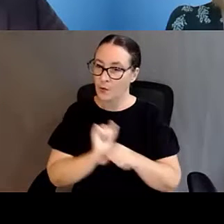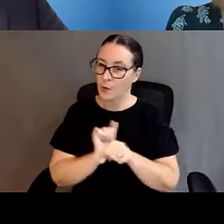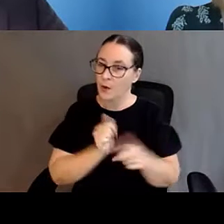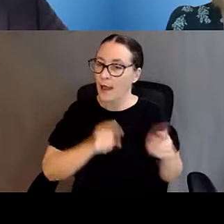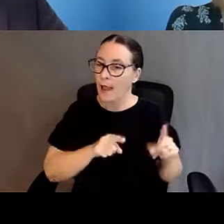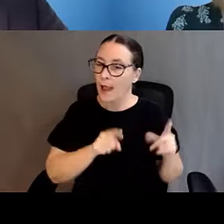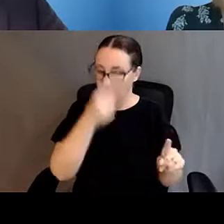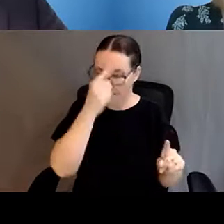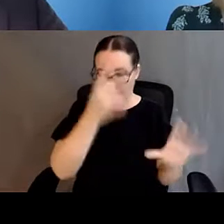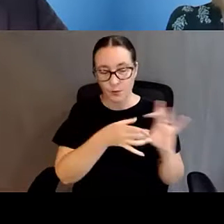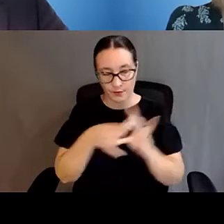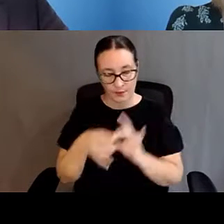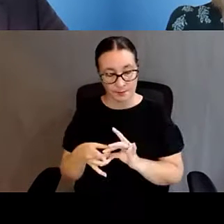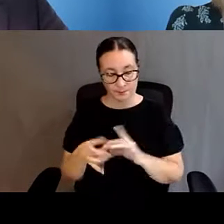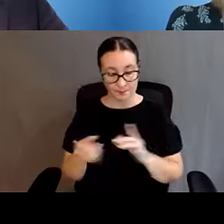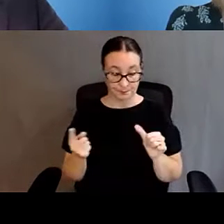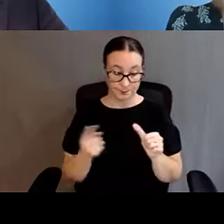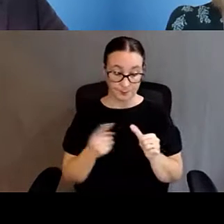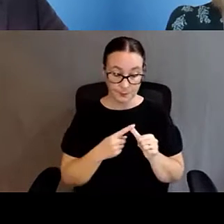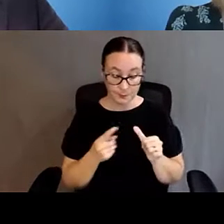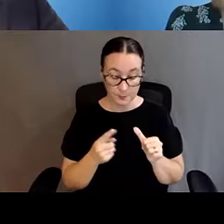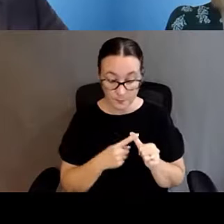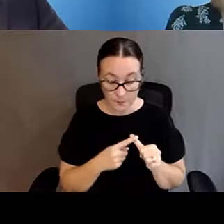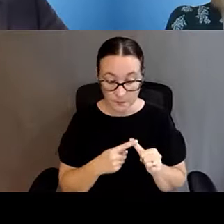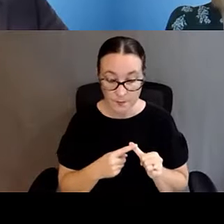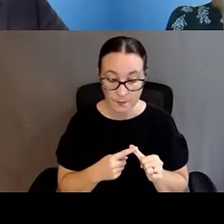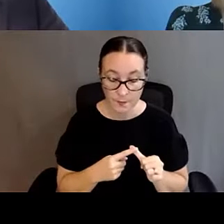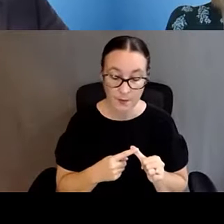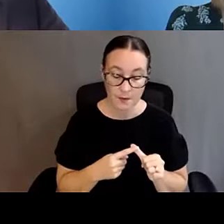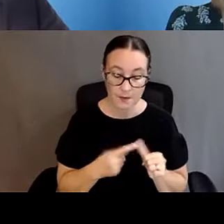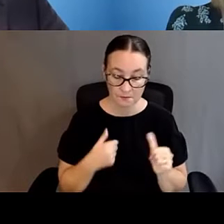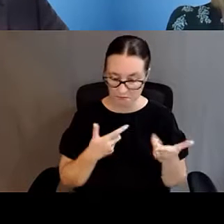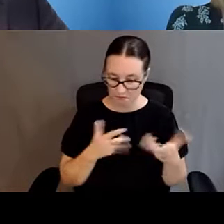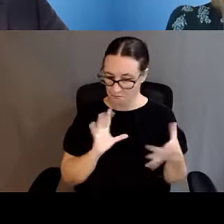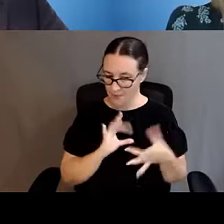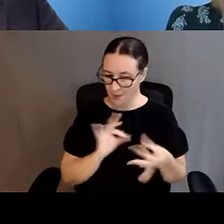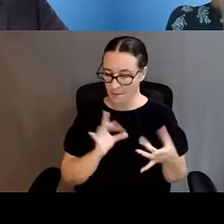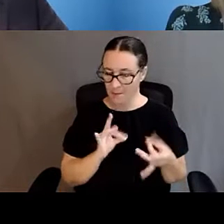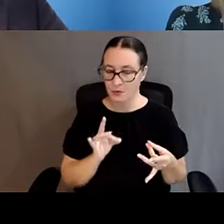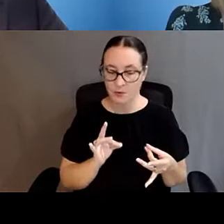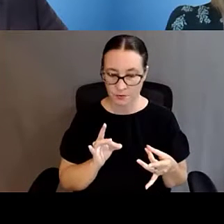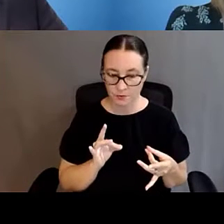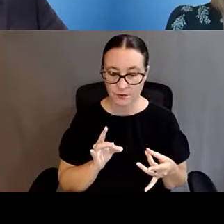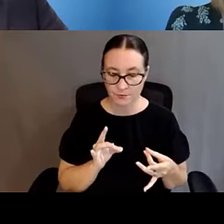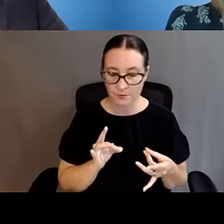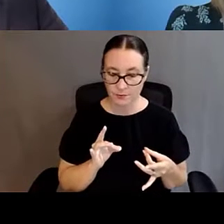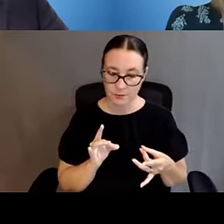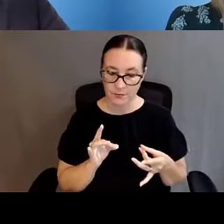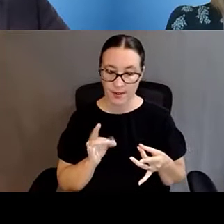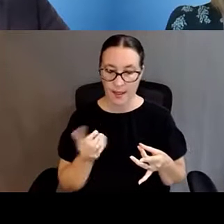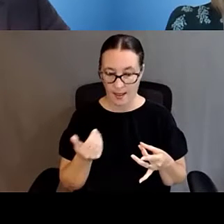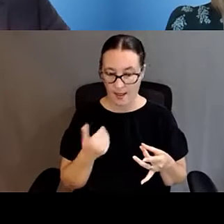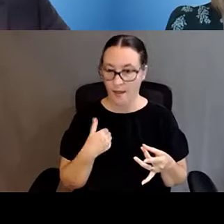so first off, I think I mentioned during the webinar that there is actually a sort of a effort